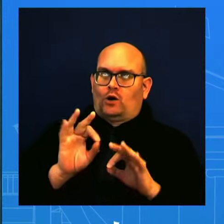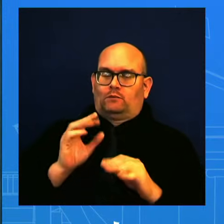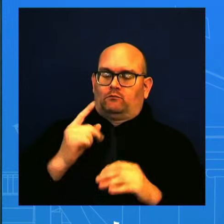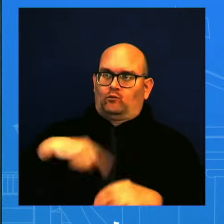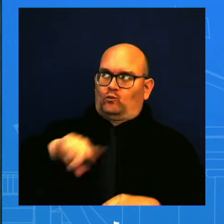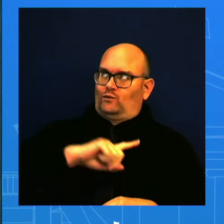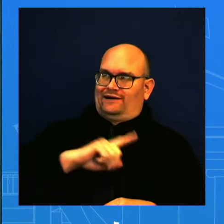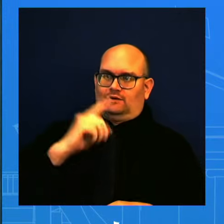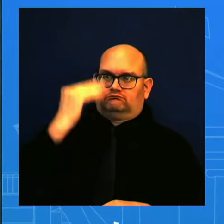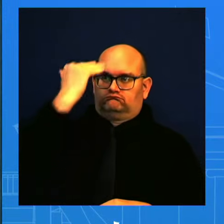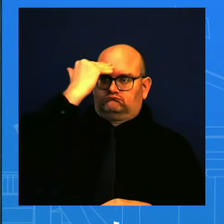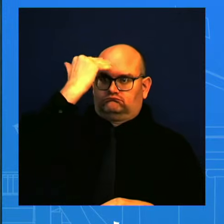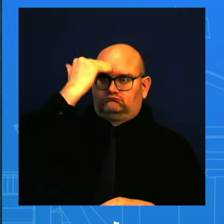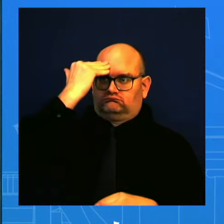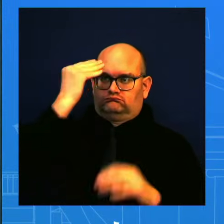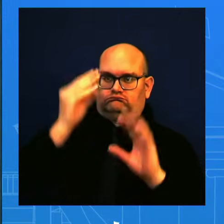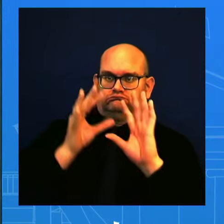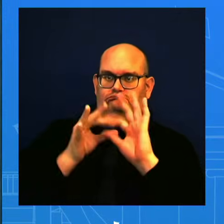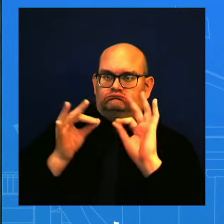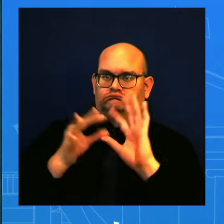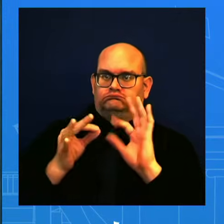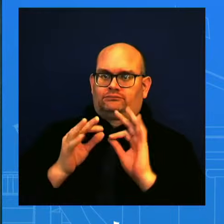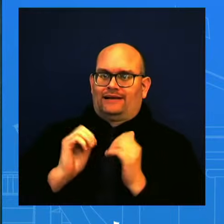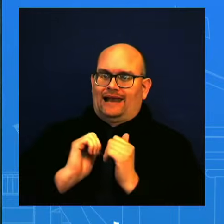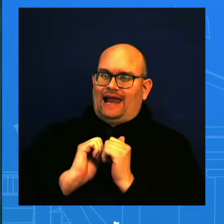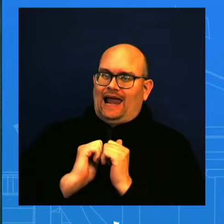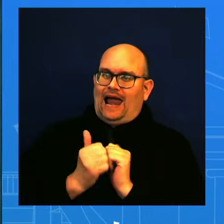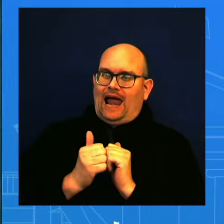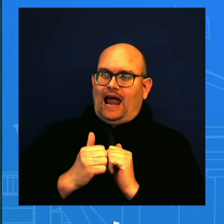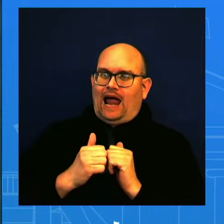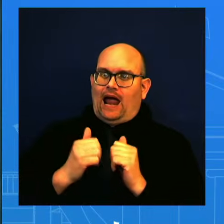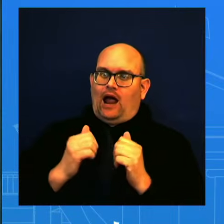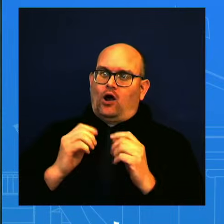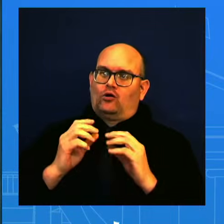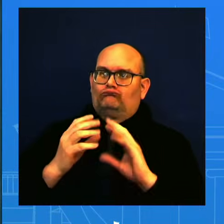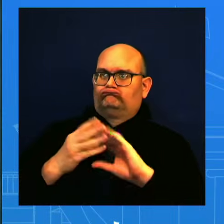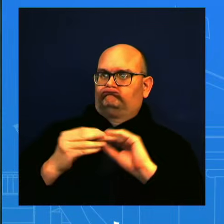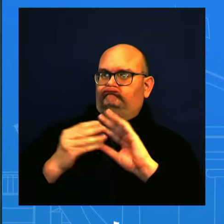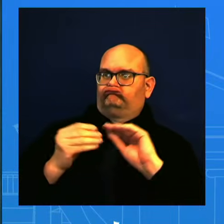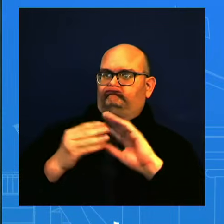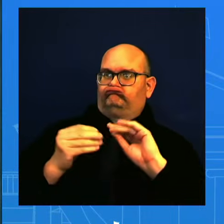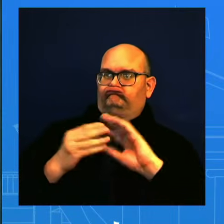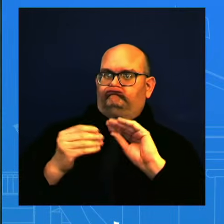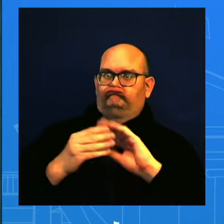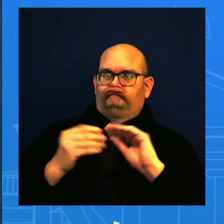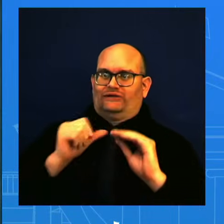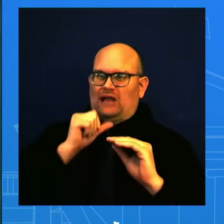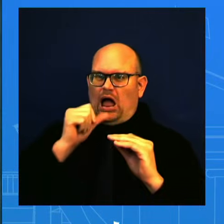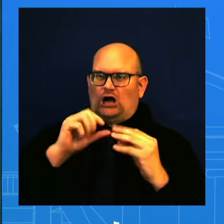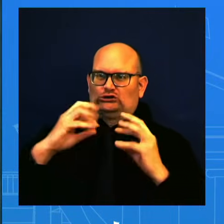either to the implication of that -- Ms. Jean-Pierre: No -- The Press: -- lack of carefulness or -- Ms. Jean-Pierre: No, I'm not -- The Press: -- of him -- Ms. Jean-Pierre: I'm not going to comment to the --